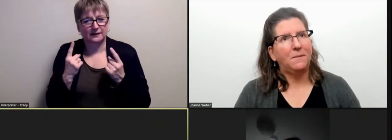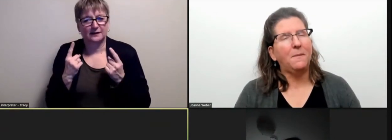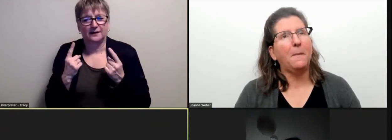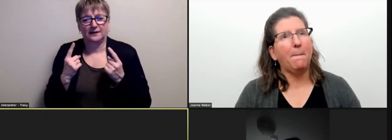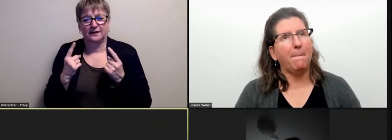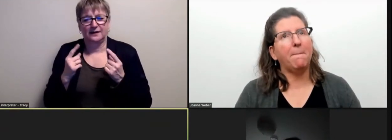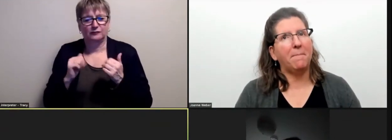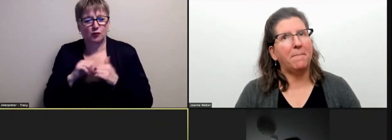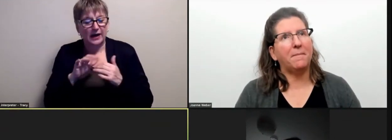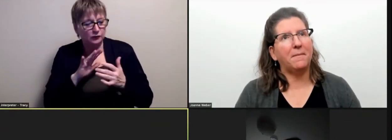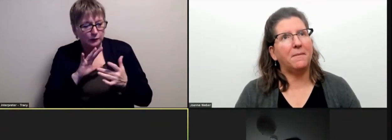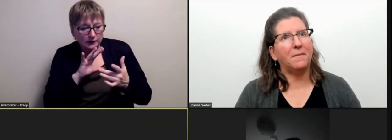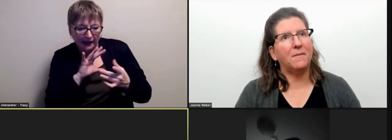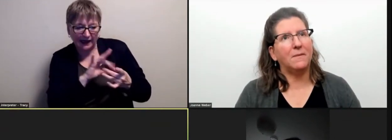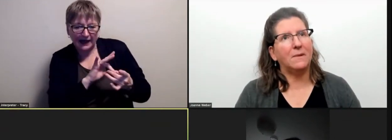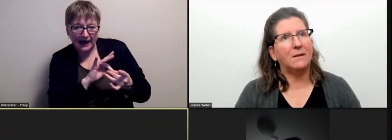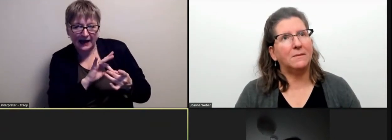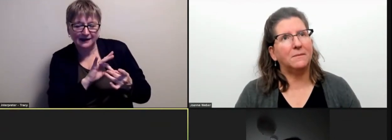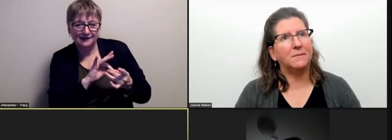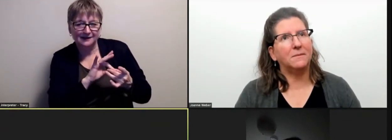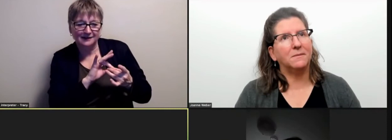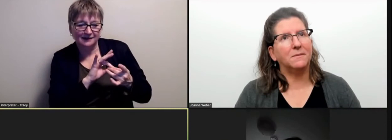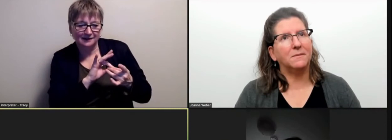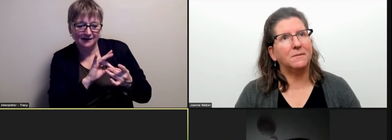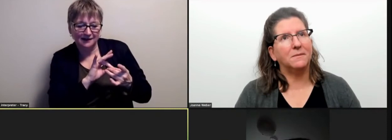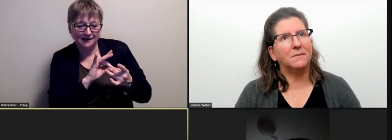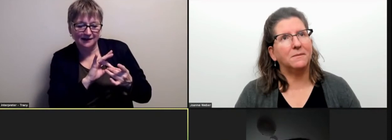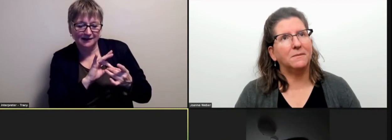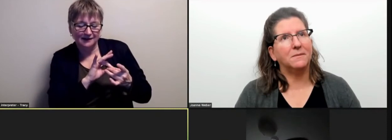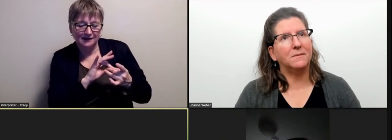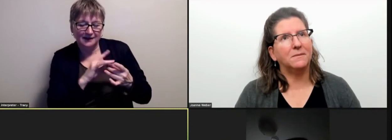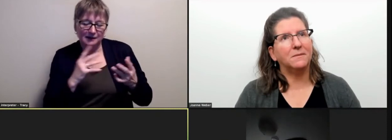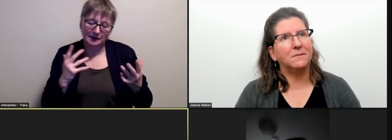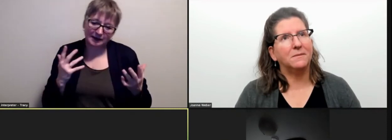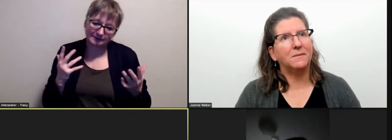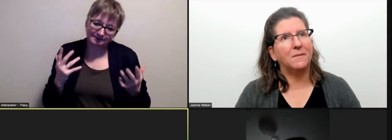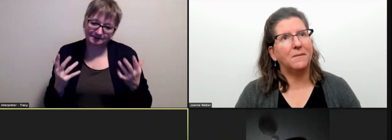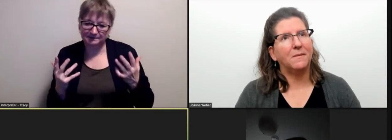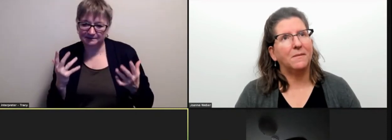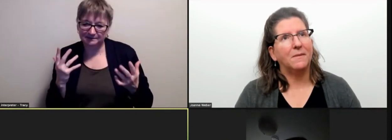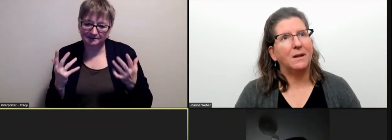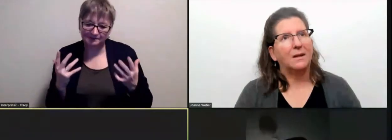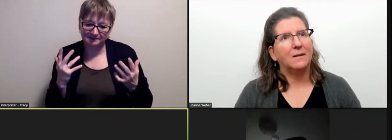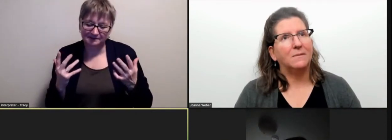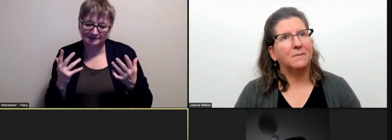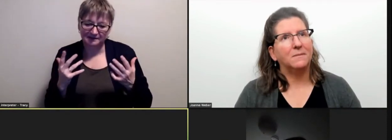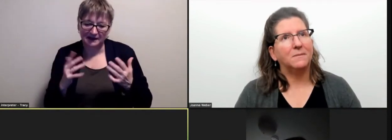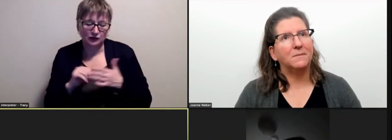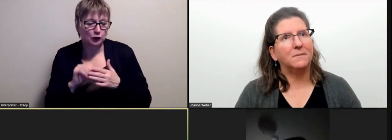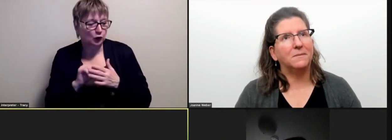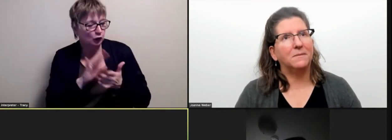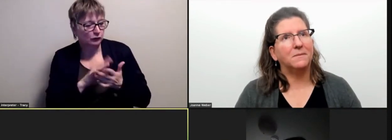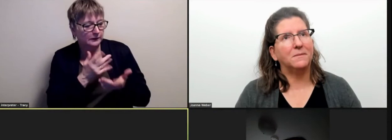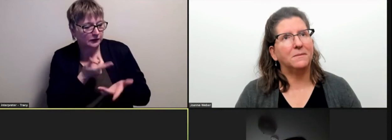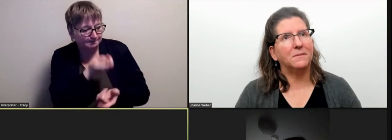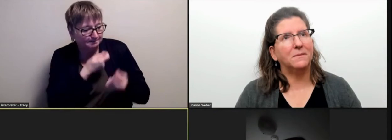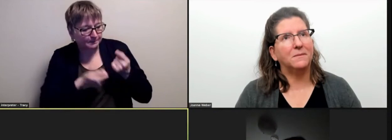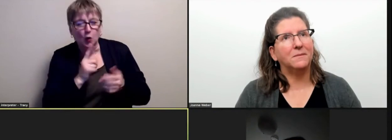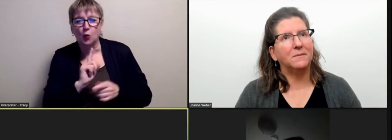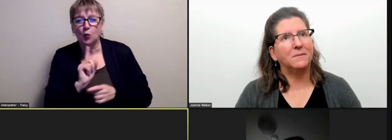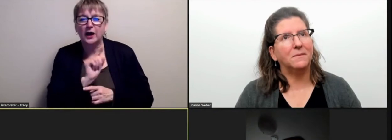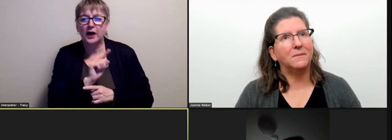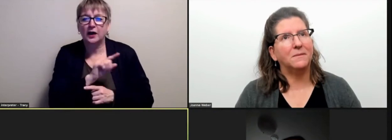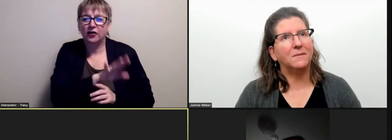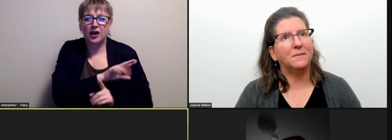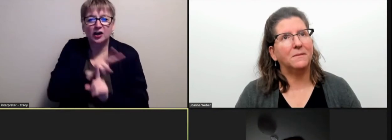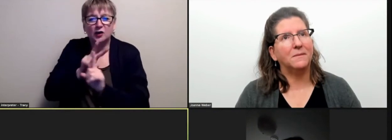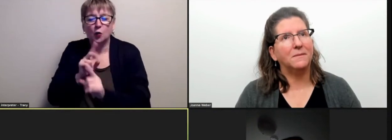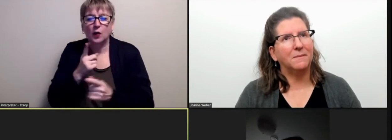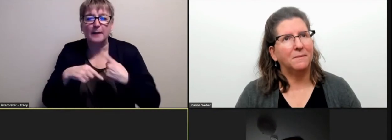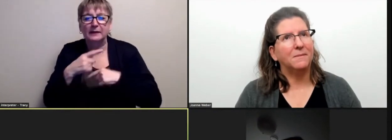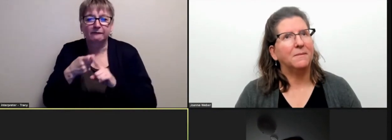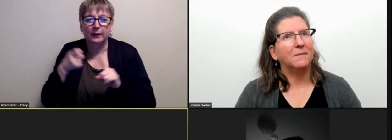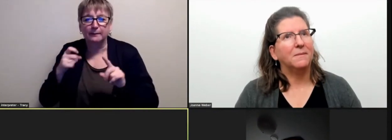them by you know uh by seeing where they're coming from i think that's that's the first stop really